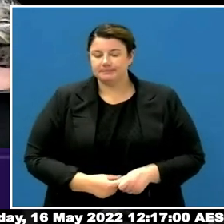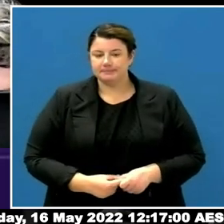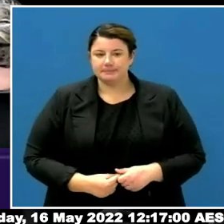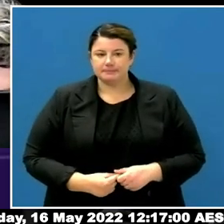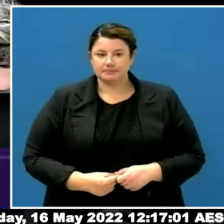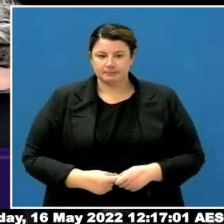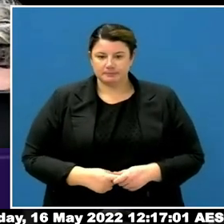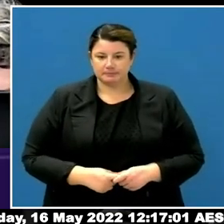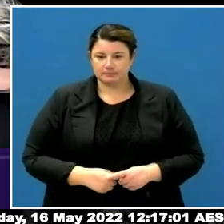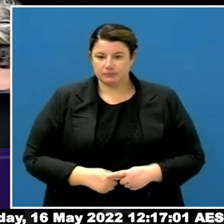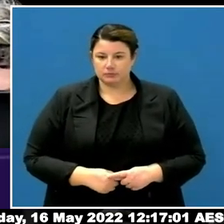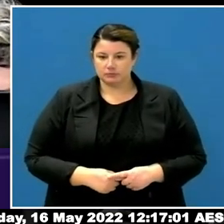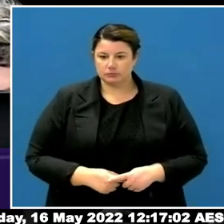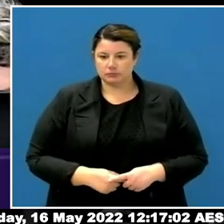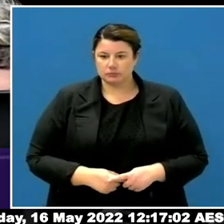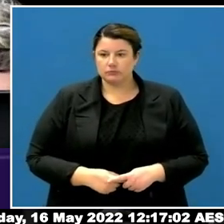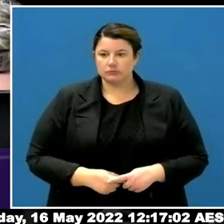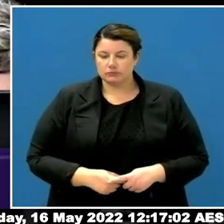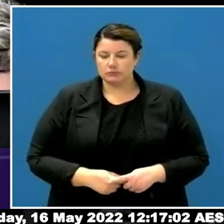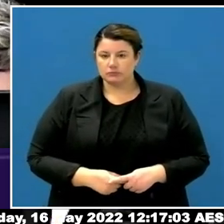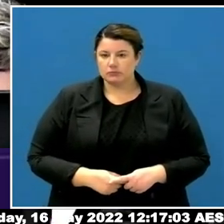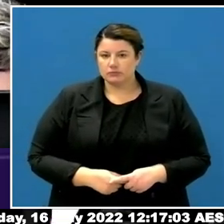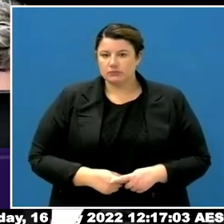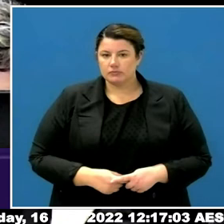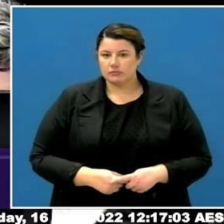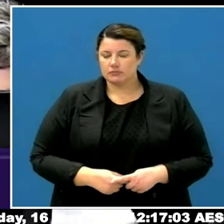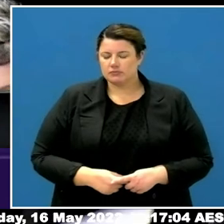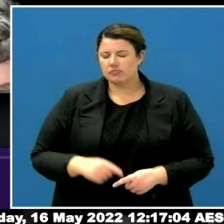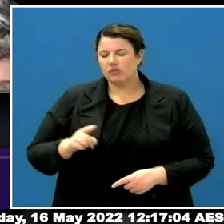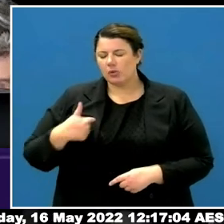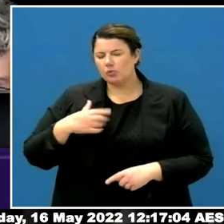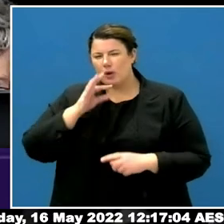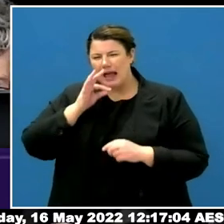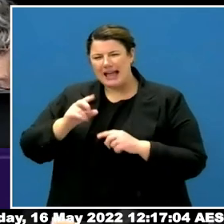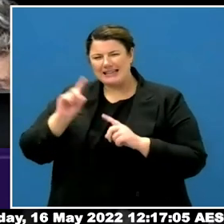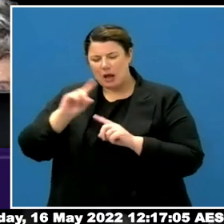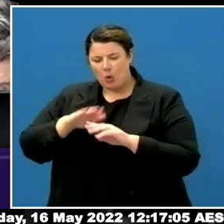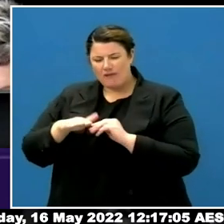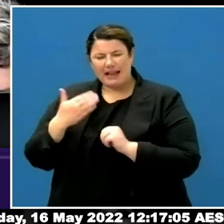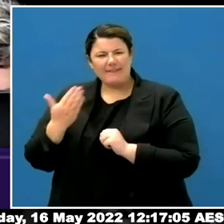In terms of the invoices, moving to another topic, you concerned about them not being